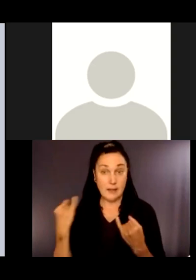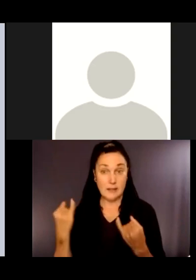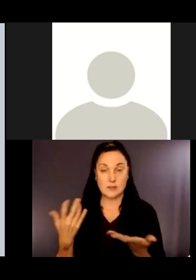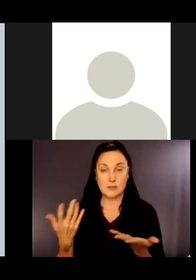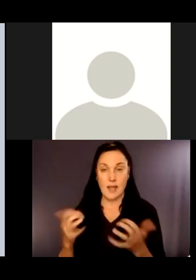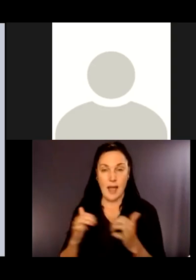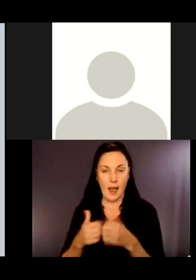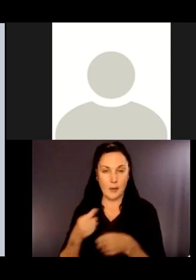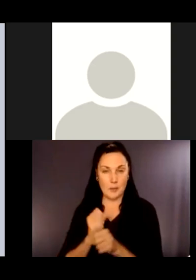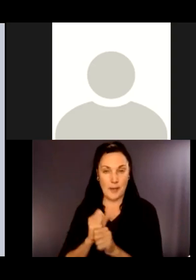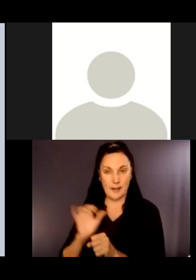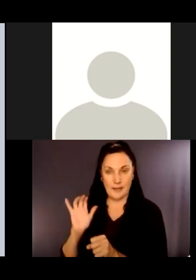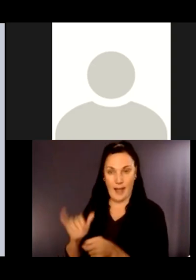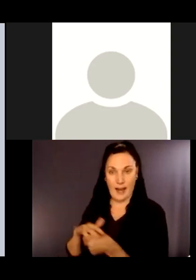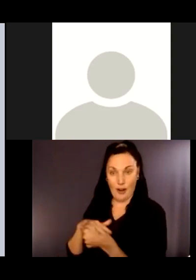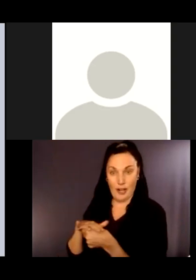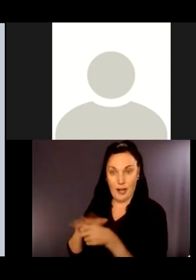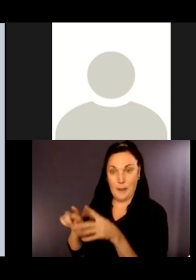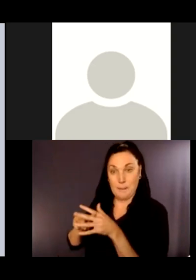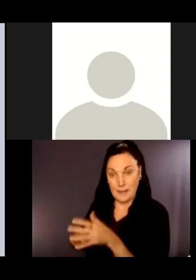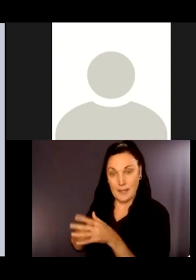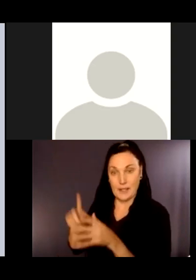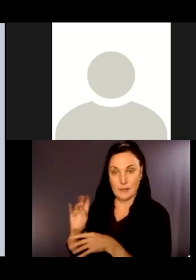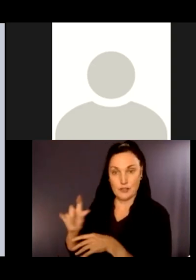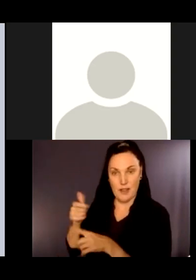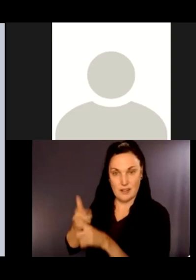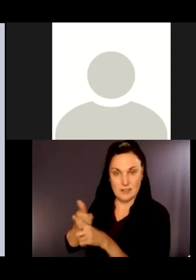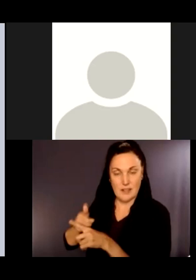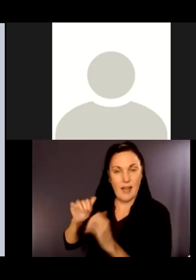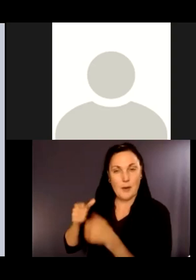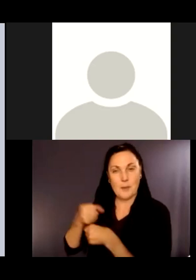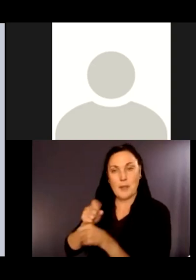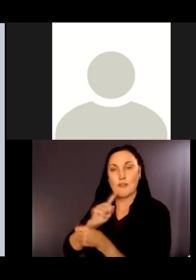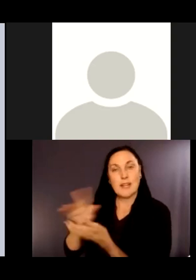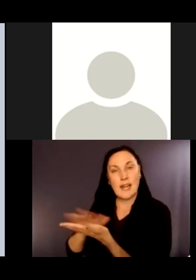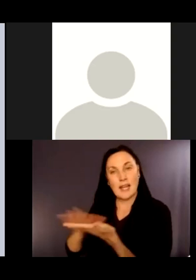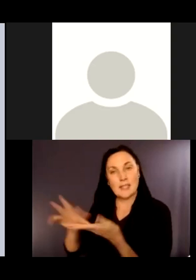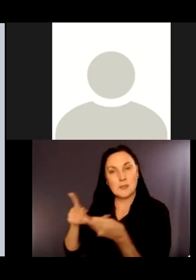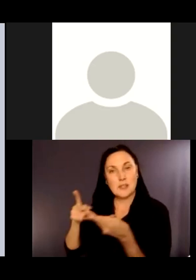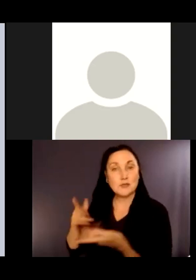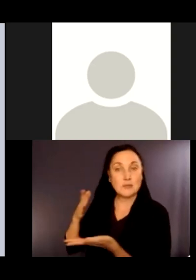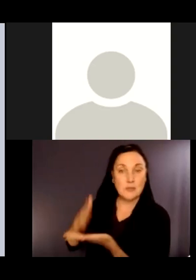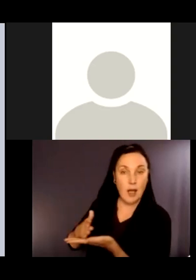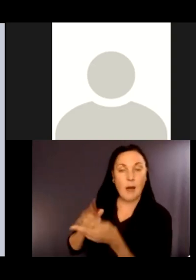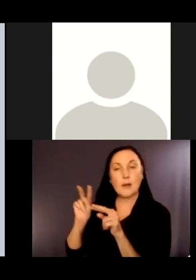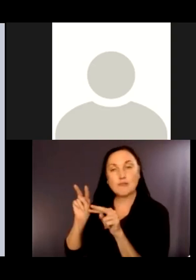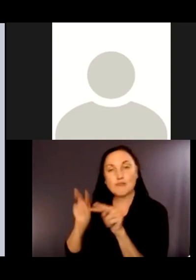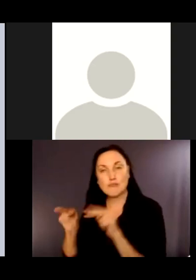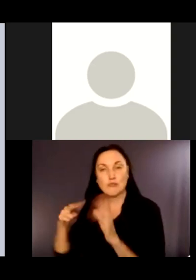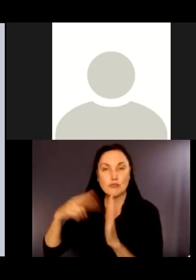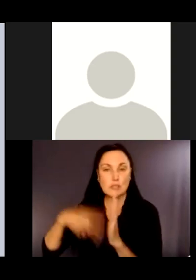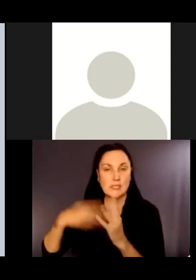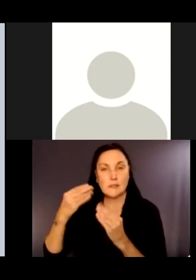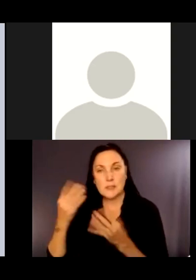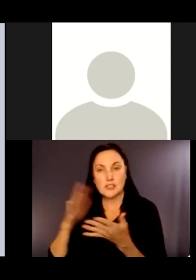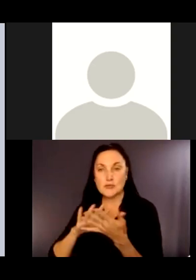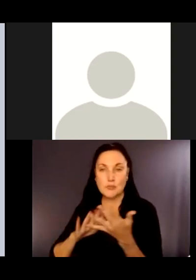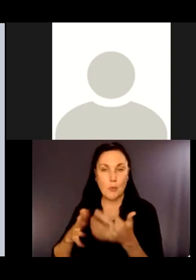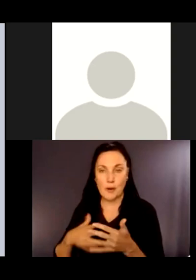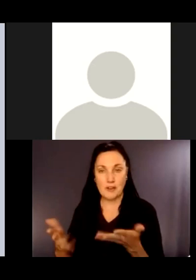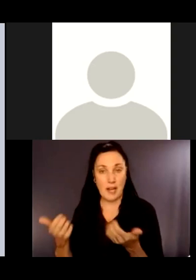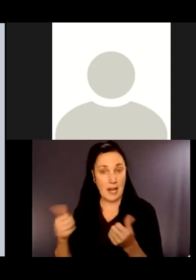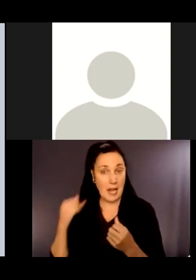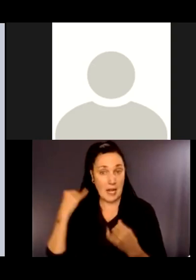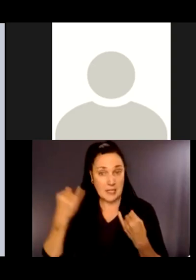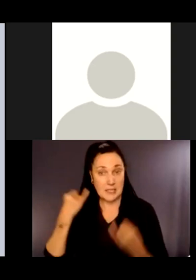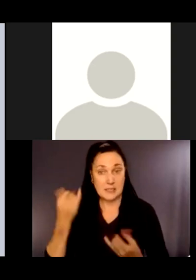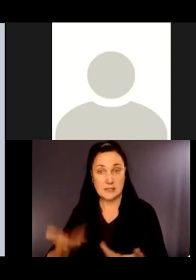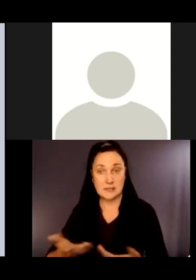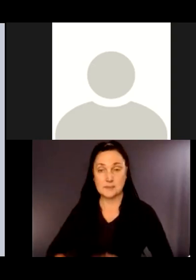the trailhead itself, what would make it kind of a nice stop?